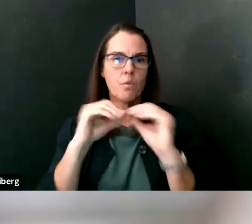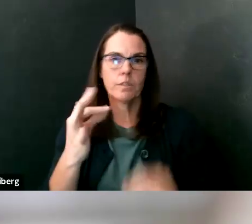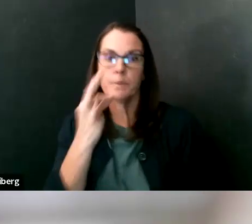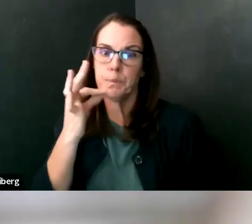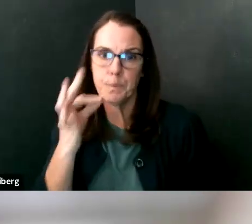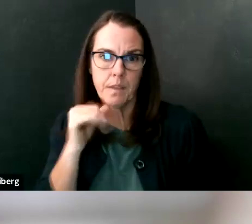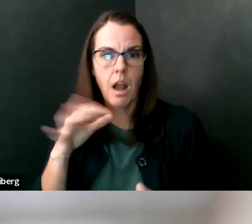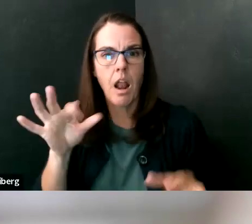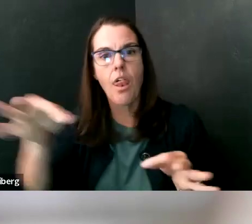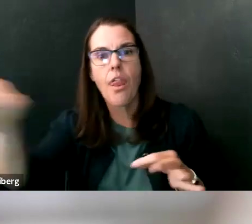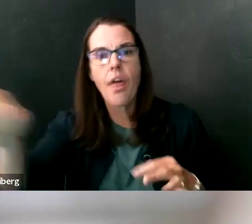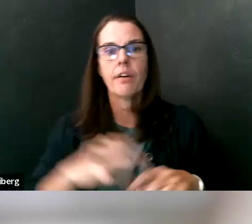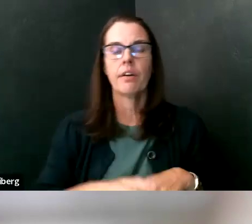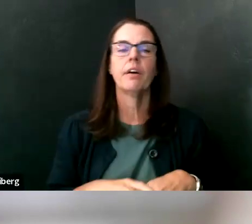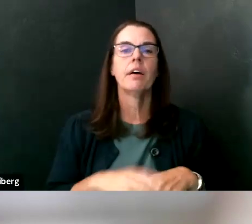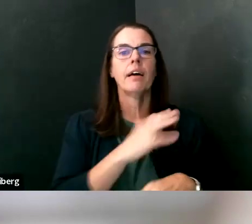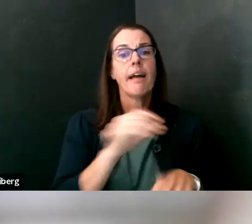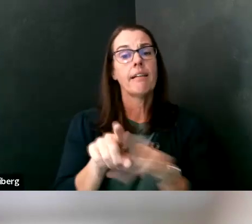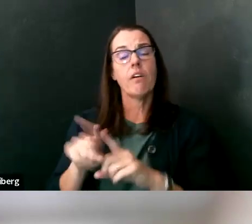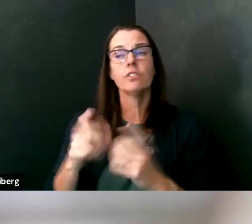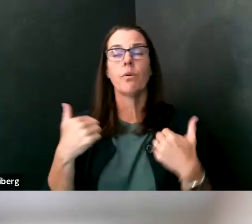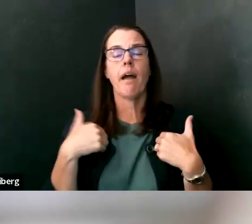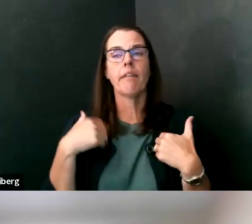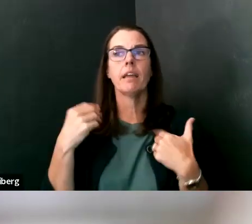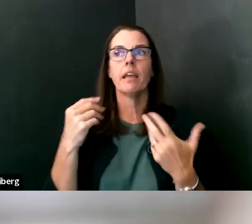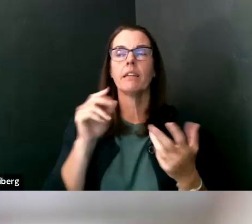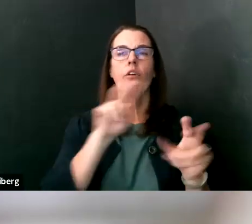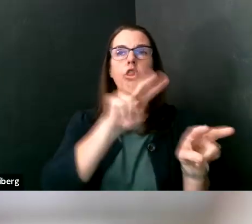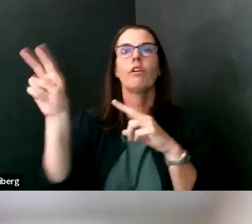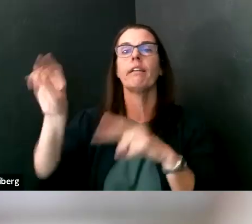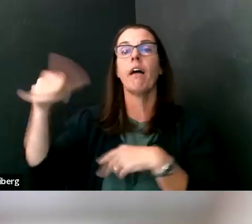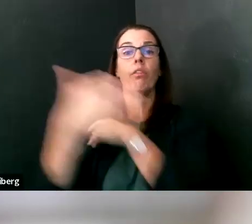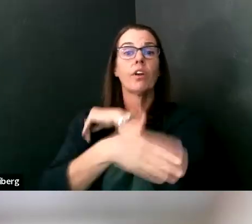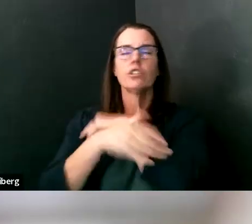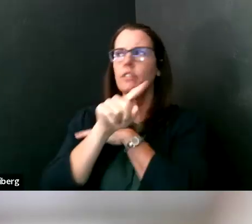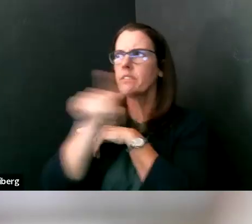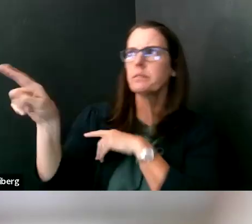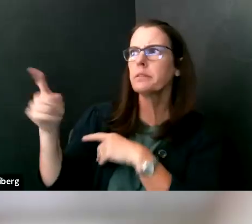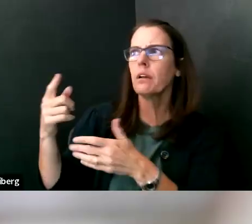uh bringing in a framework around what other countries pay for their drugs. Um the goal is